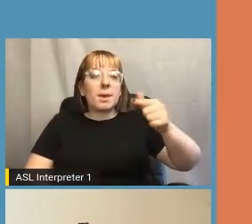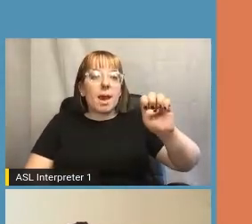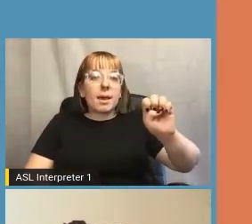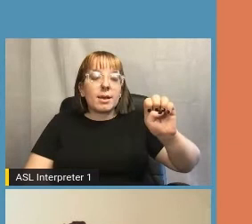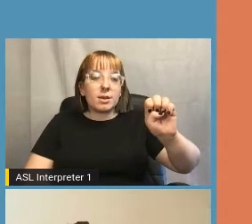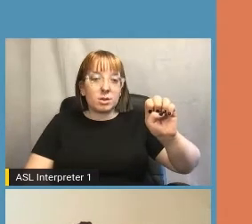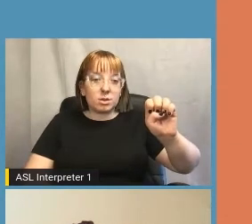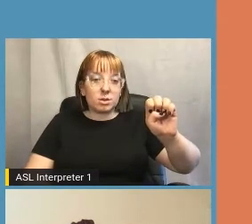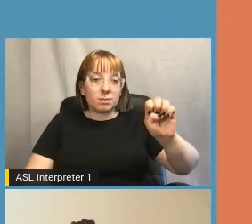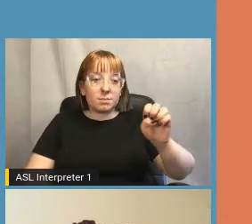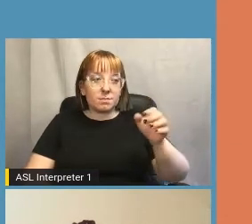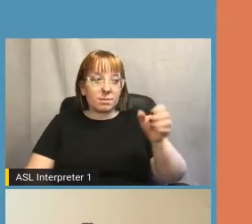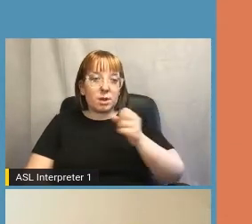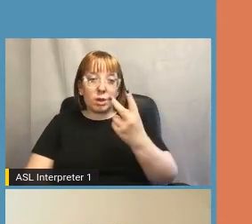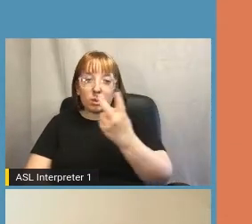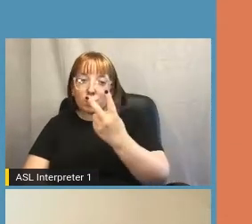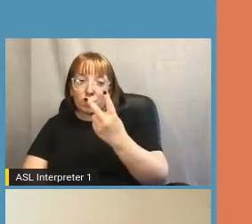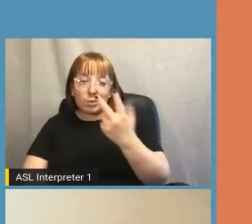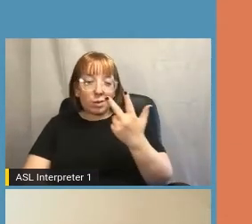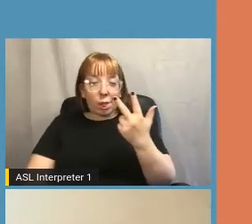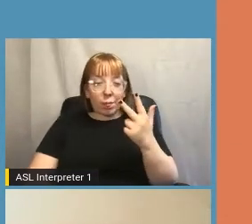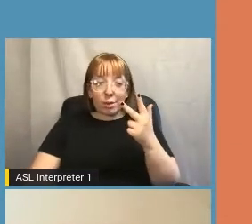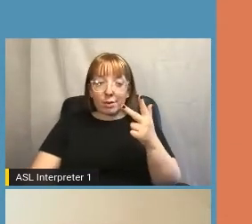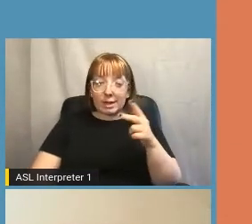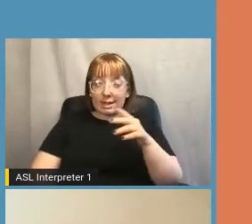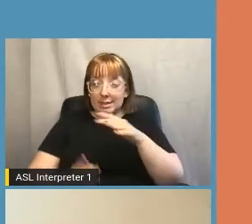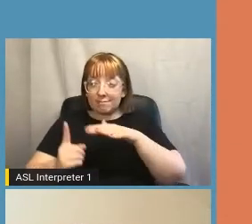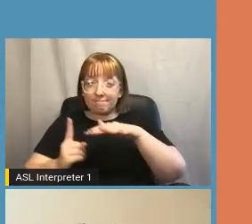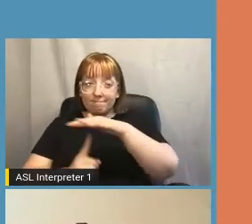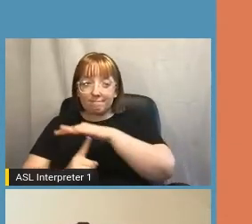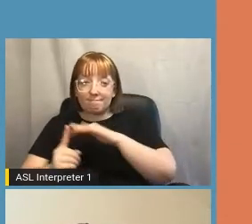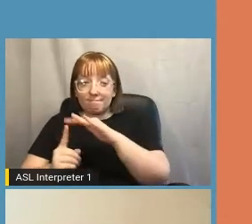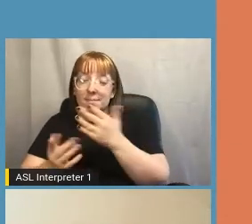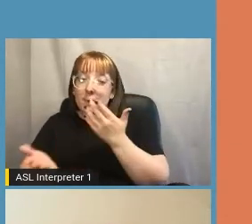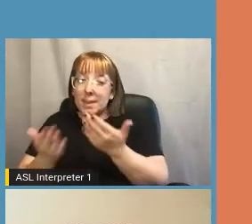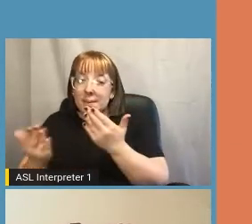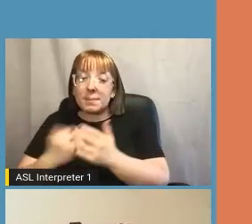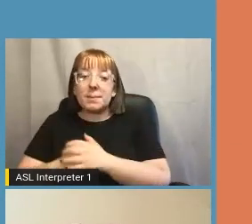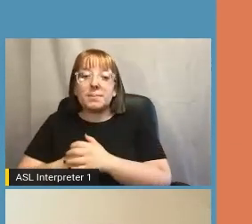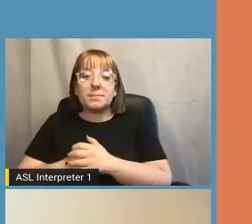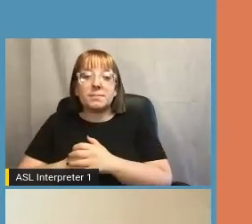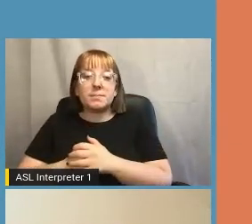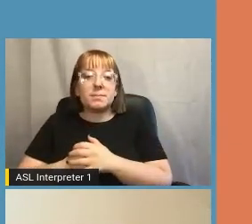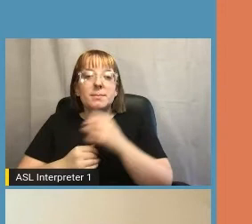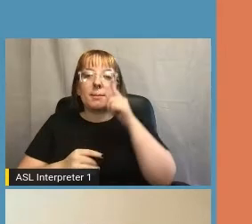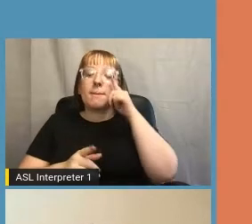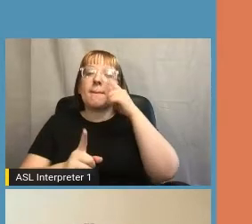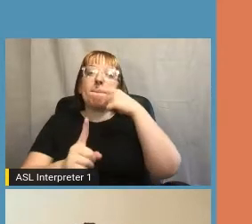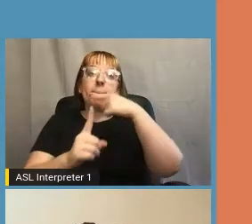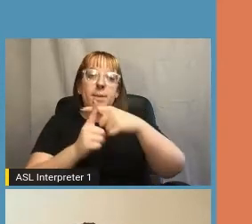like two or three spaces a types of spaces for your uh exhibition plus um how many images or